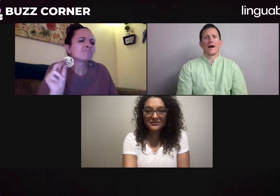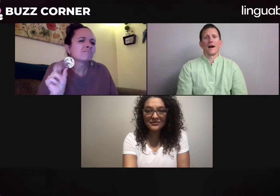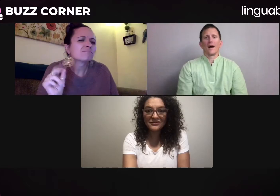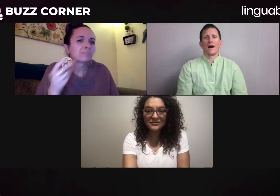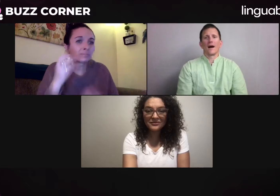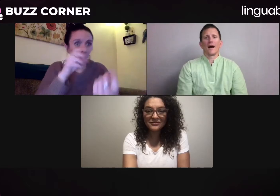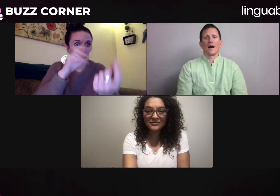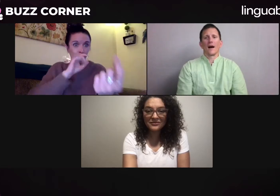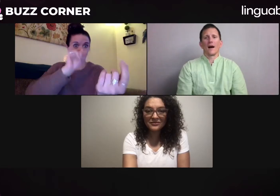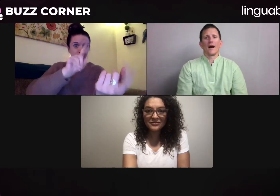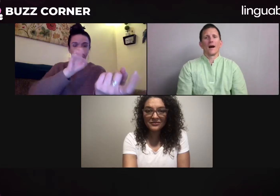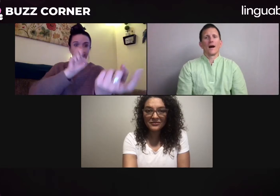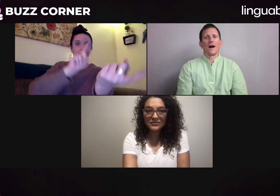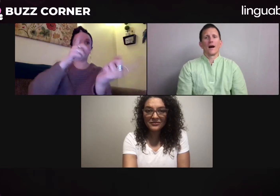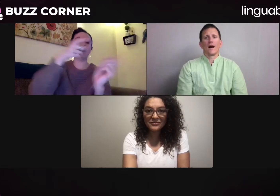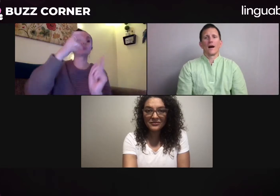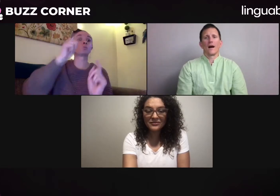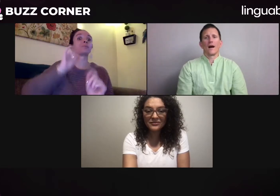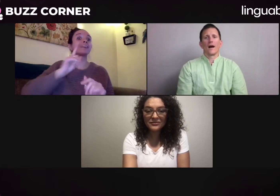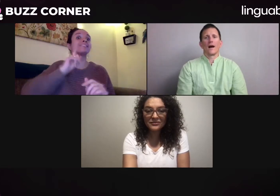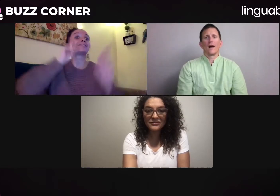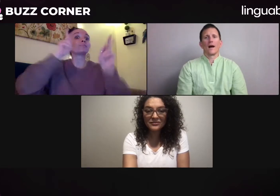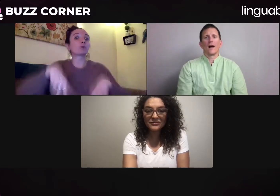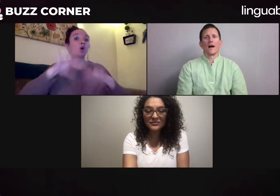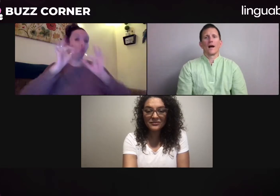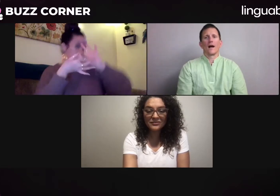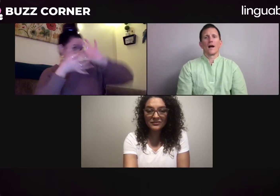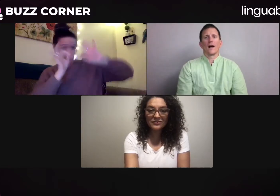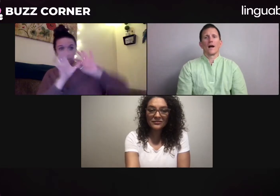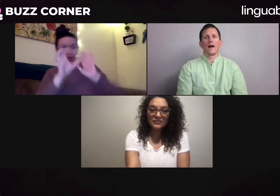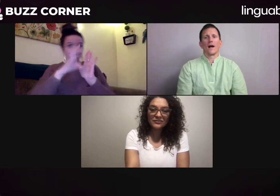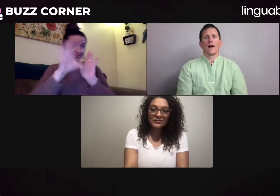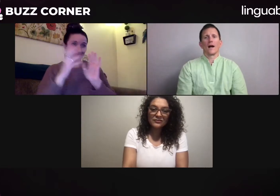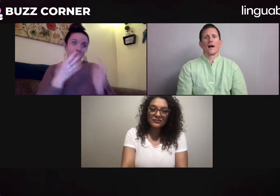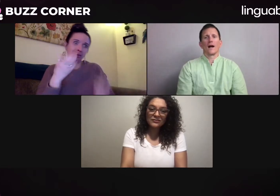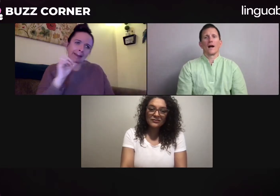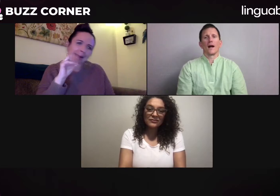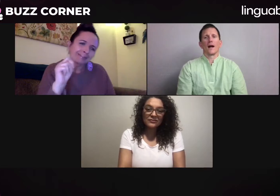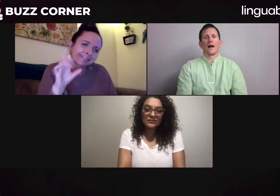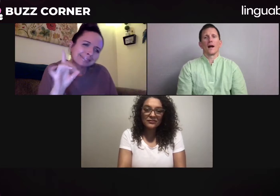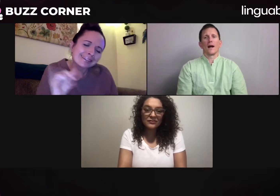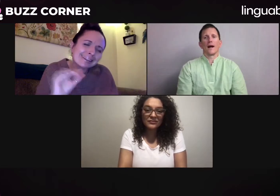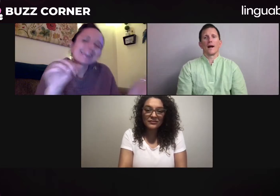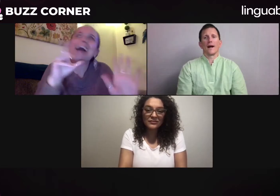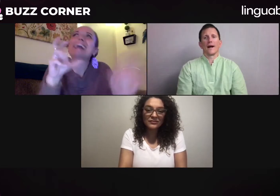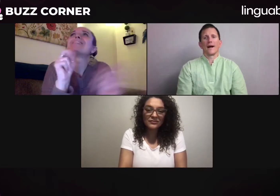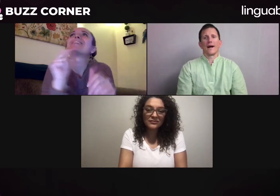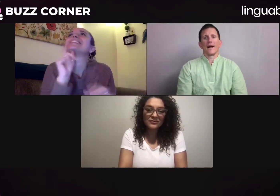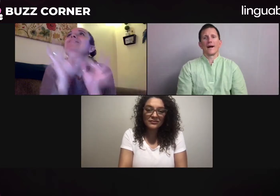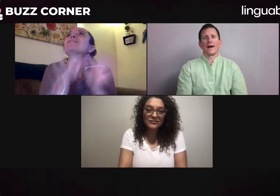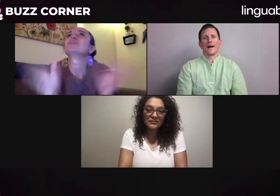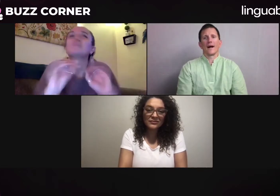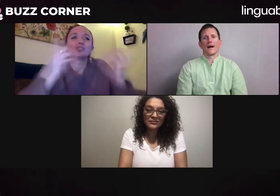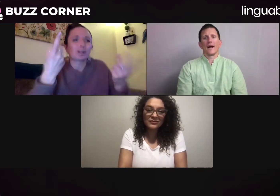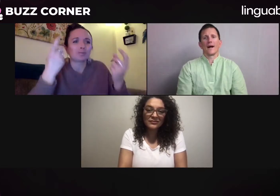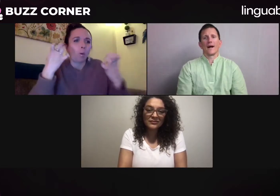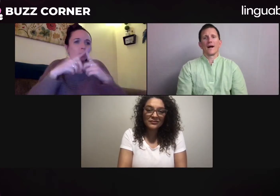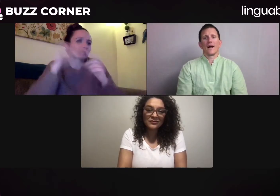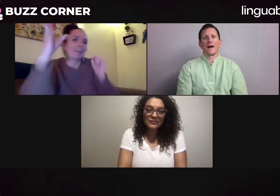And in that moment I didn't really think anything of it, but that deaf person was trying to interpret, and they were not even a CDI. But I don't know.